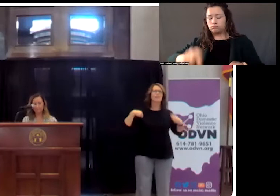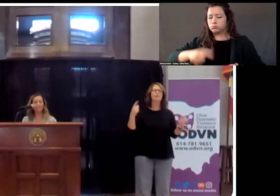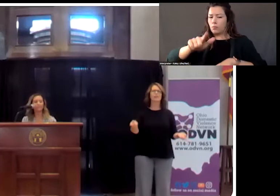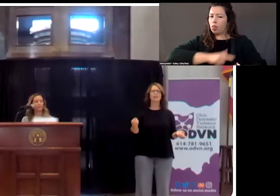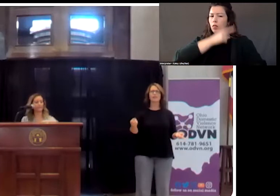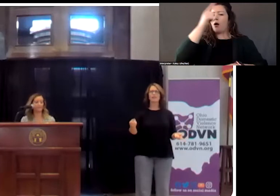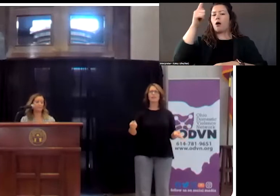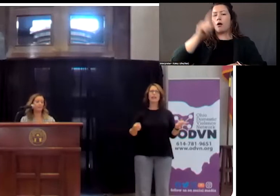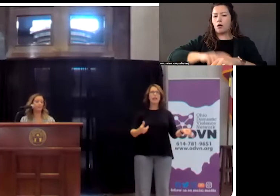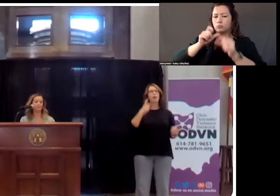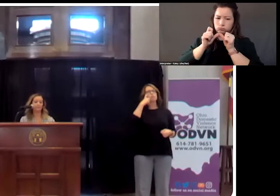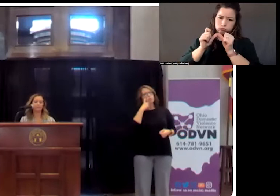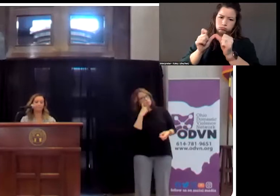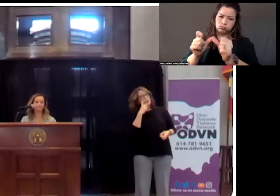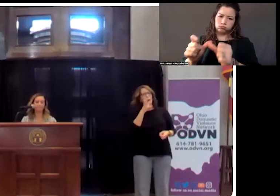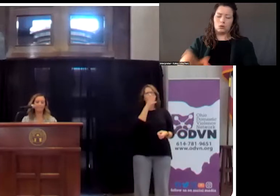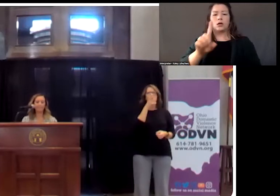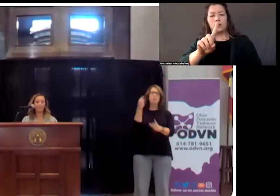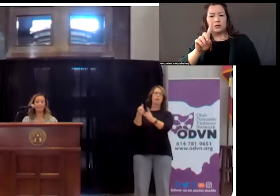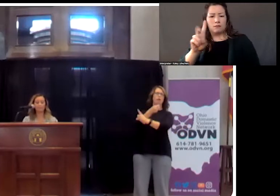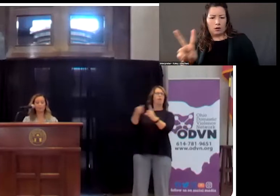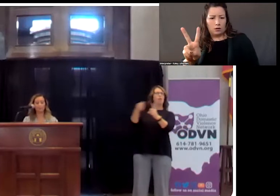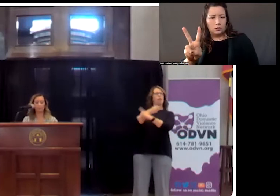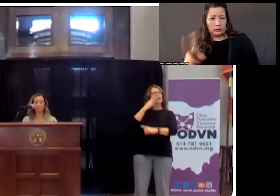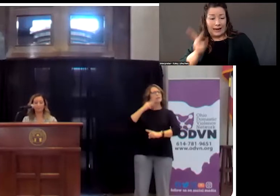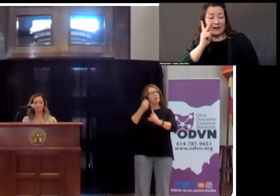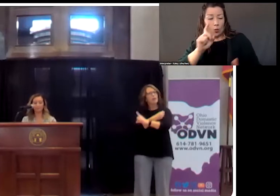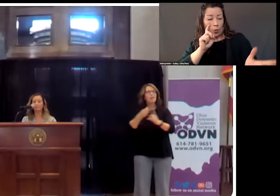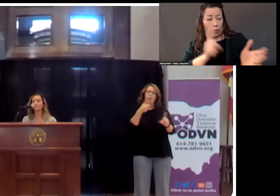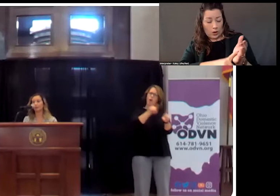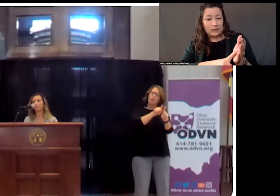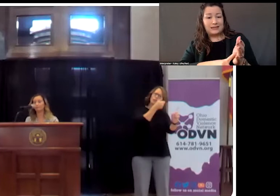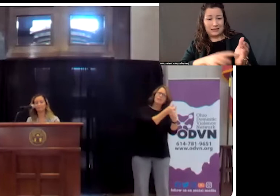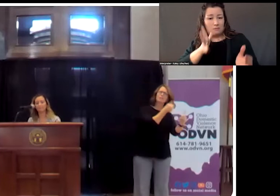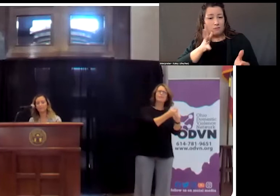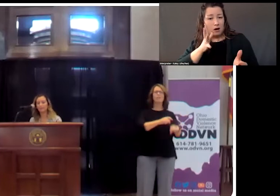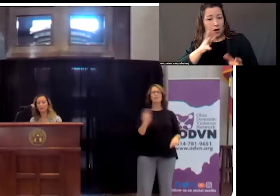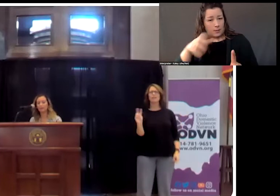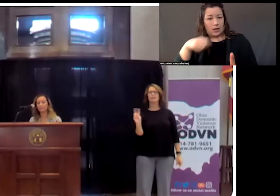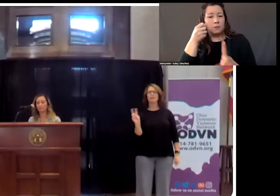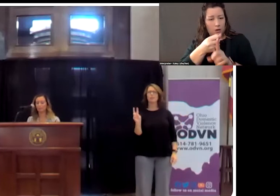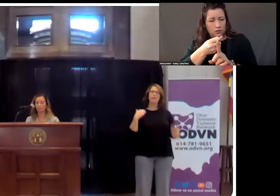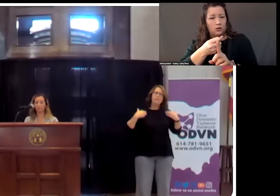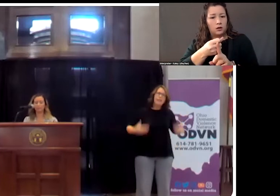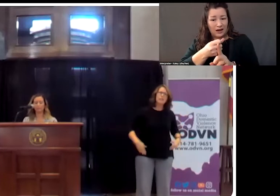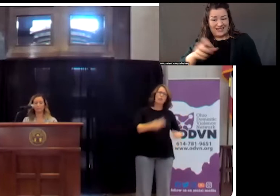He had witnessed his mom being beaten, and he was also a victim himself of physical and verbal abuse.